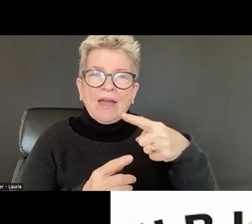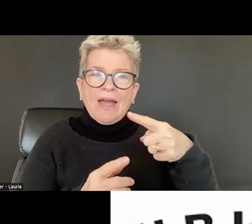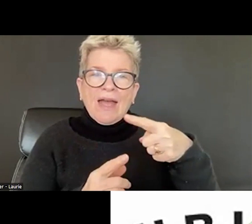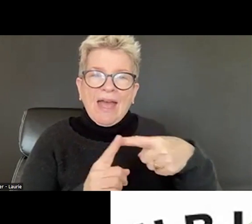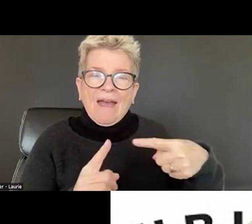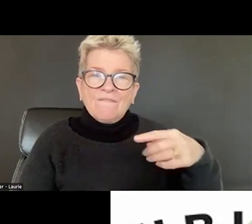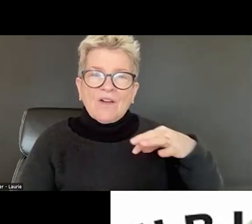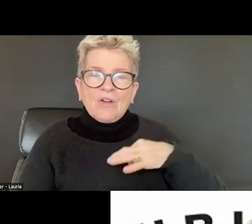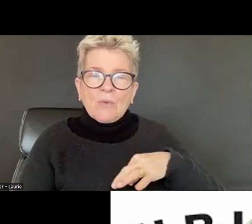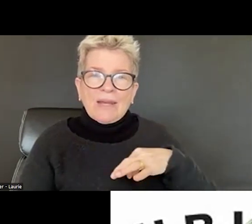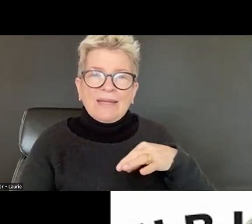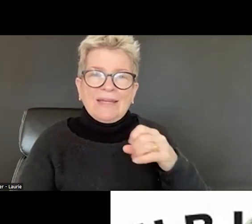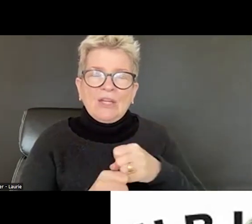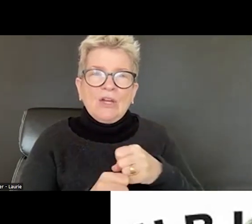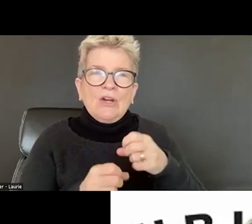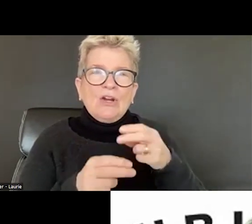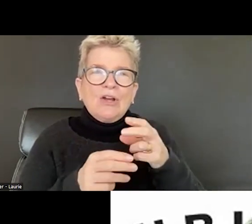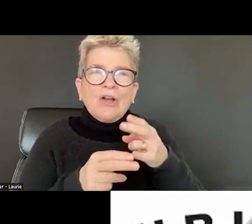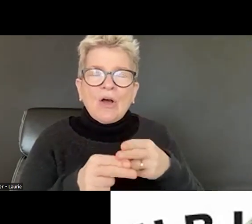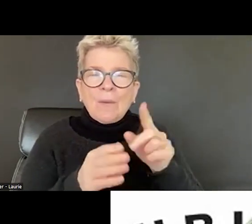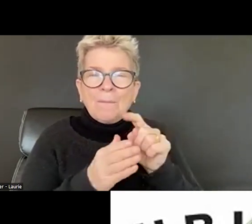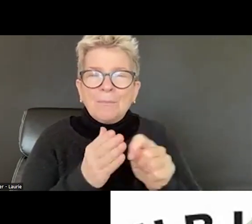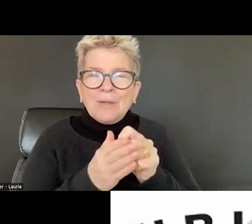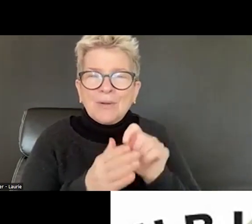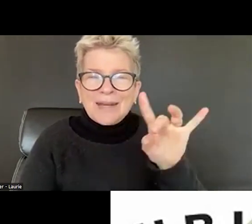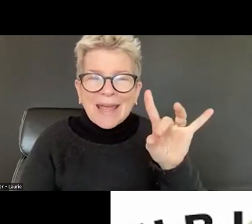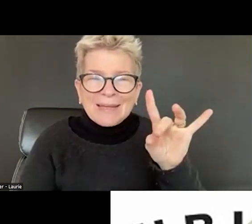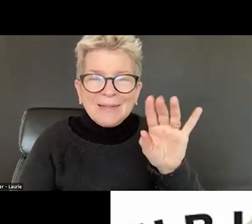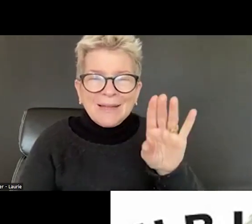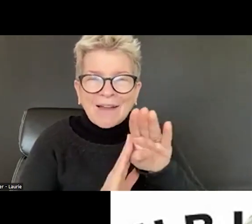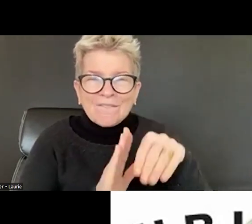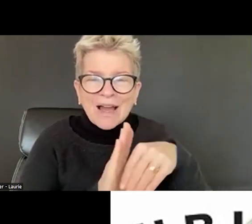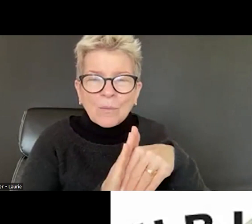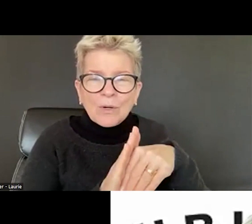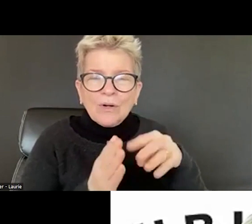period 8 it's just a a small 30 minute block time where students receive intervention and